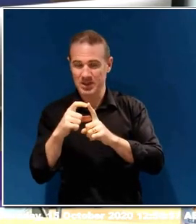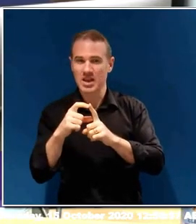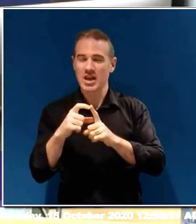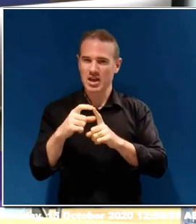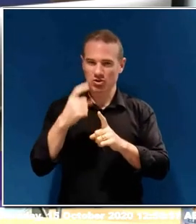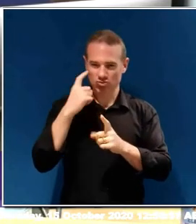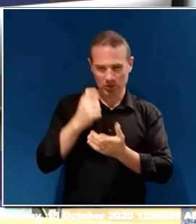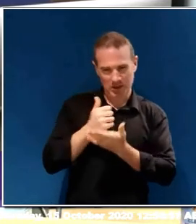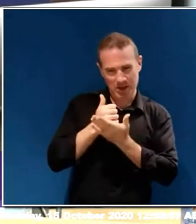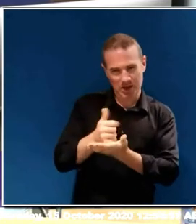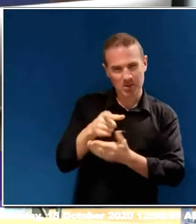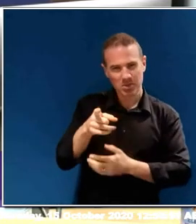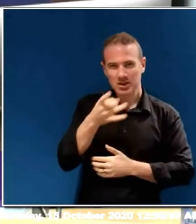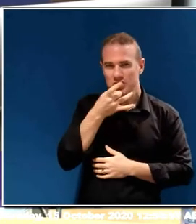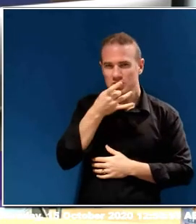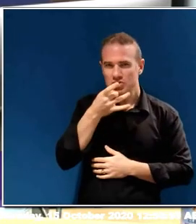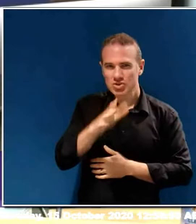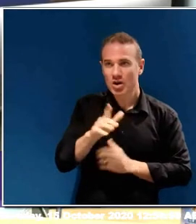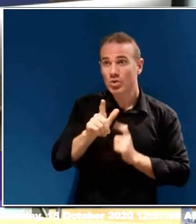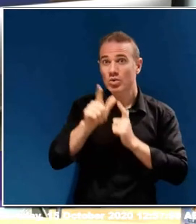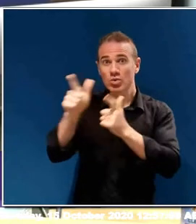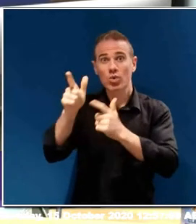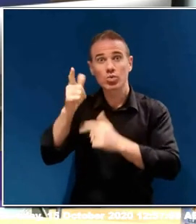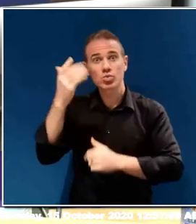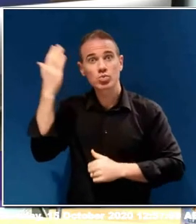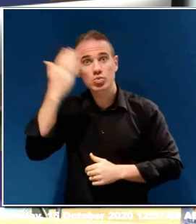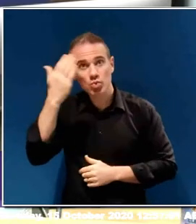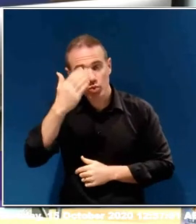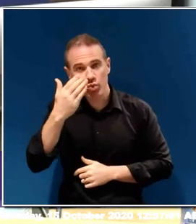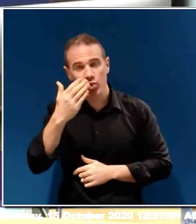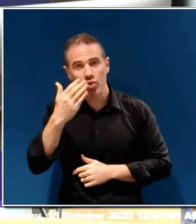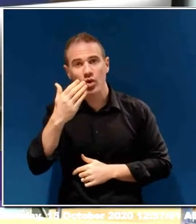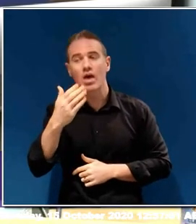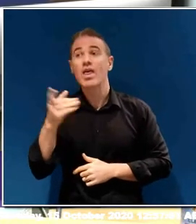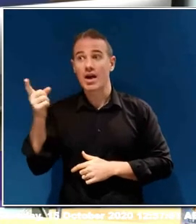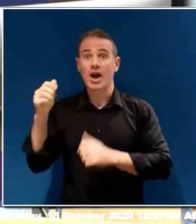an agreement he will start school, he will schedule to start school part-time